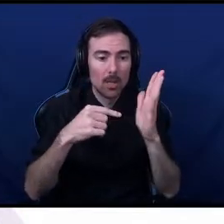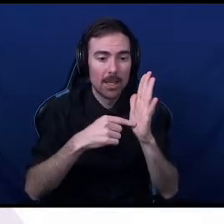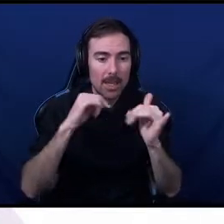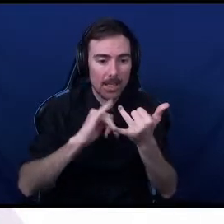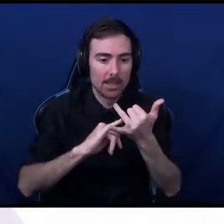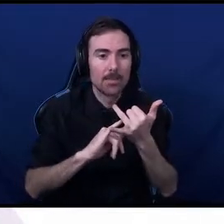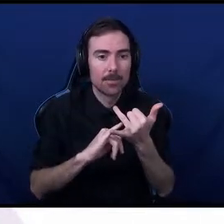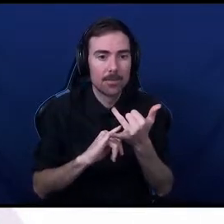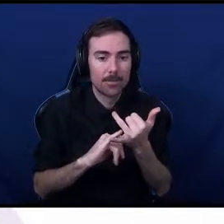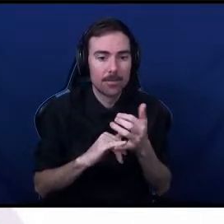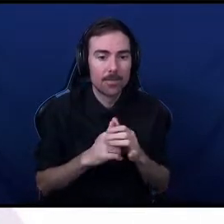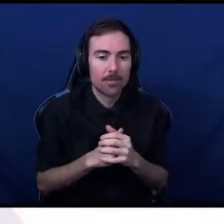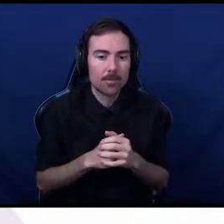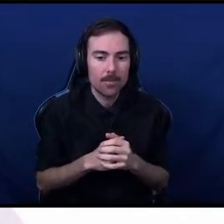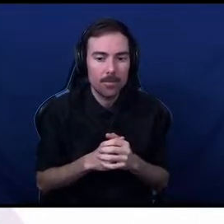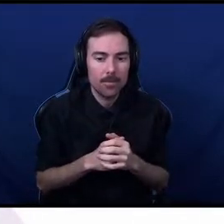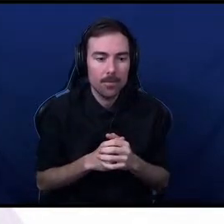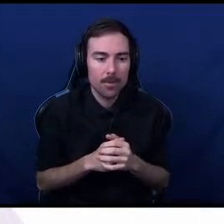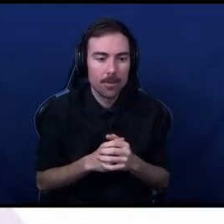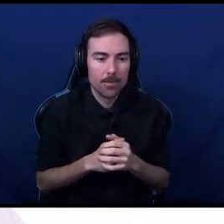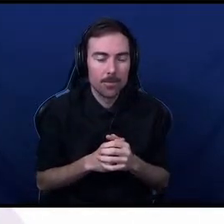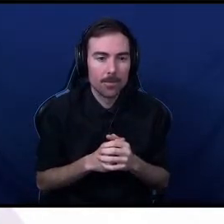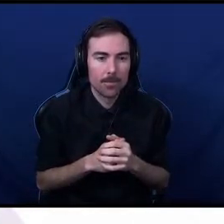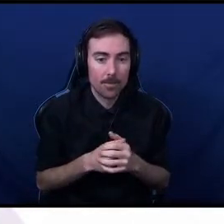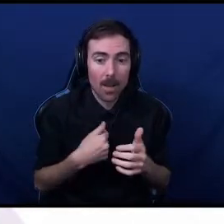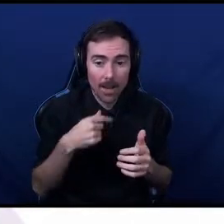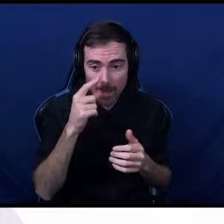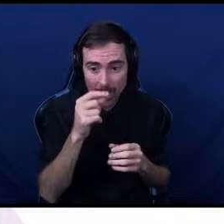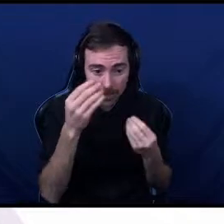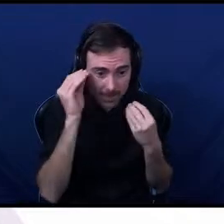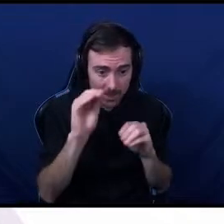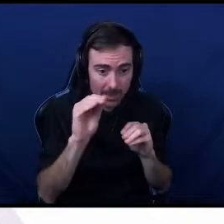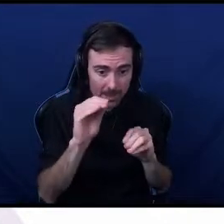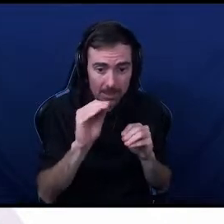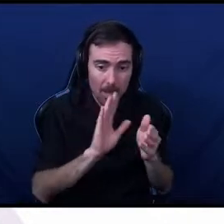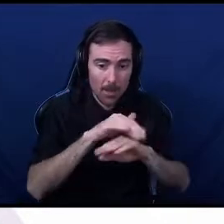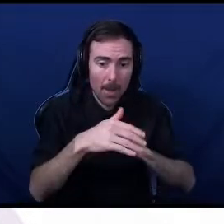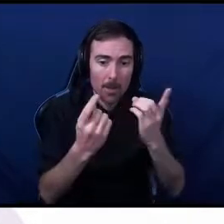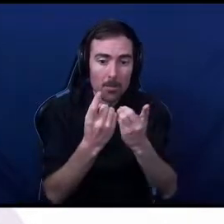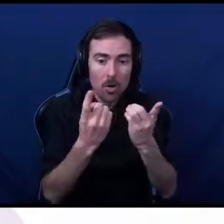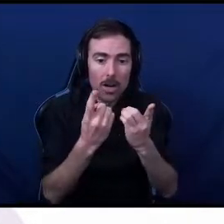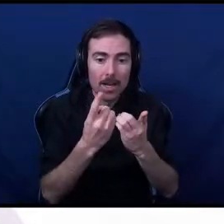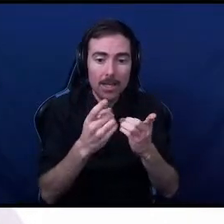from where I studied, get to teach some of the students in product design. And I think I always bring the inclusive